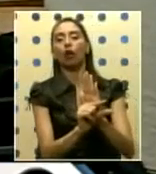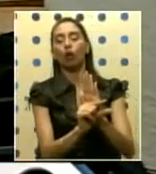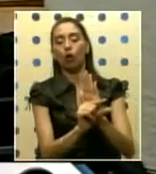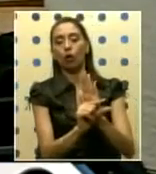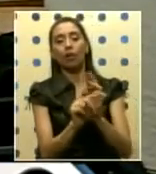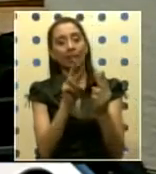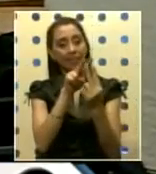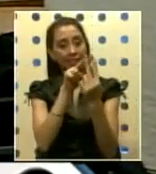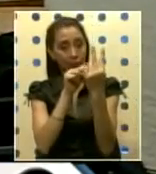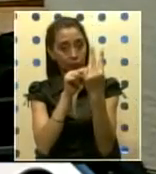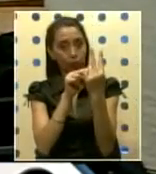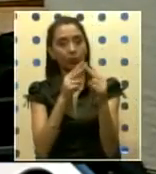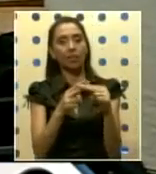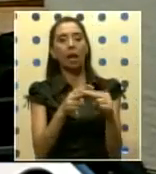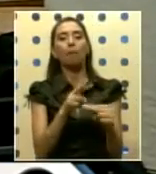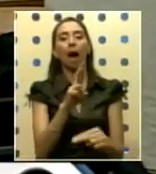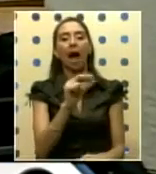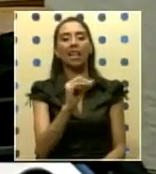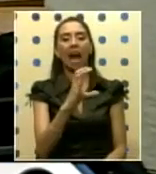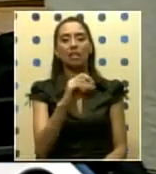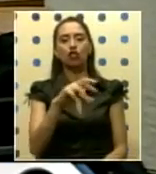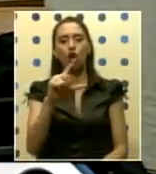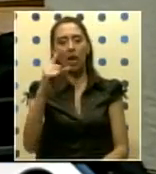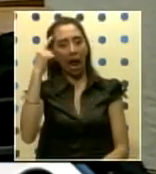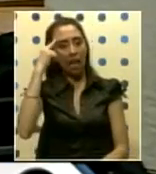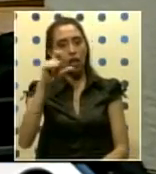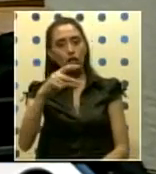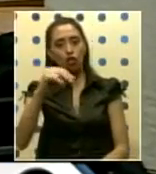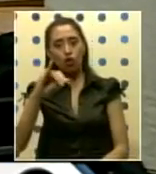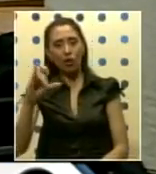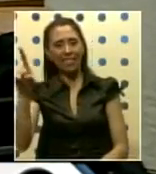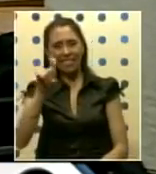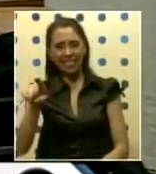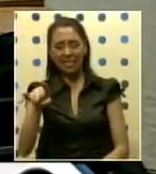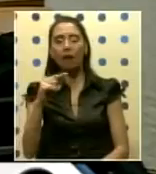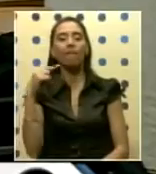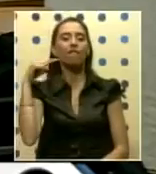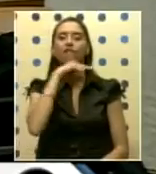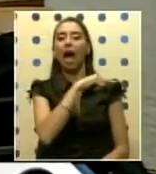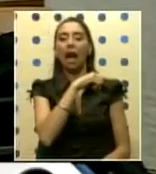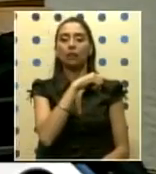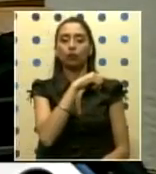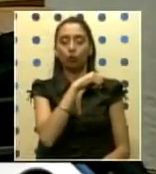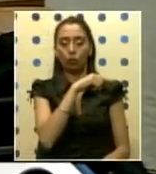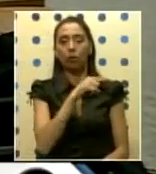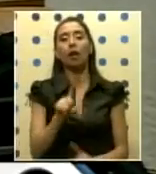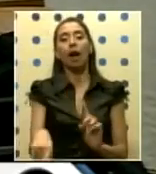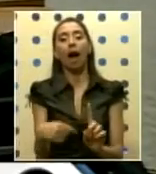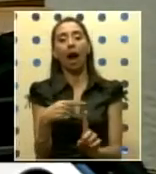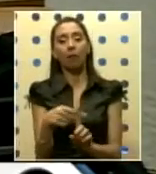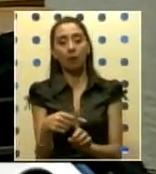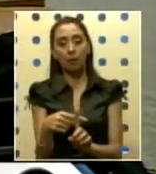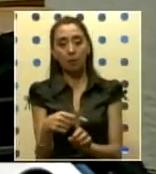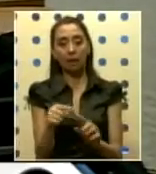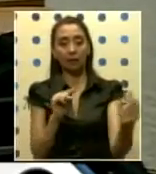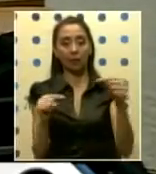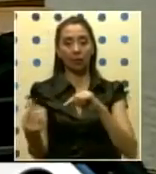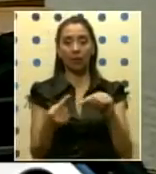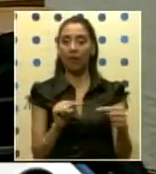Both assumptions of rational choice theory turned out to be totally false. It has become commonplace in public debate to repeat